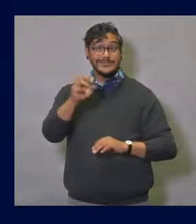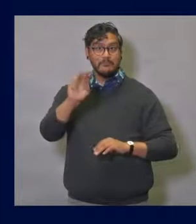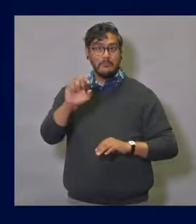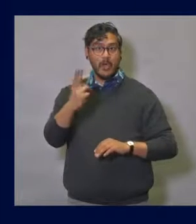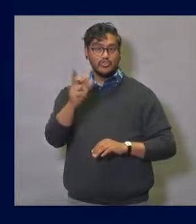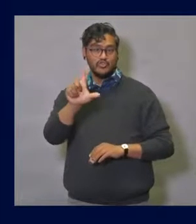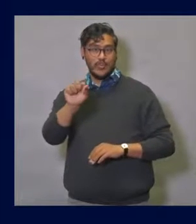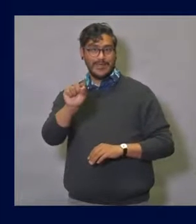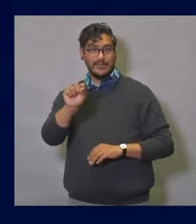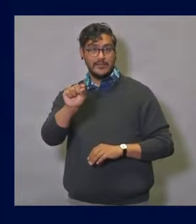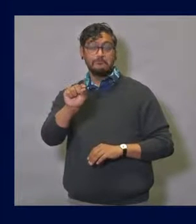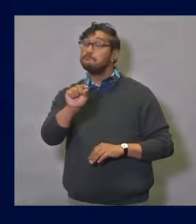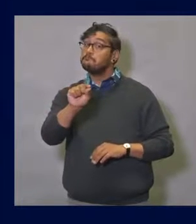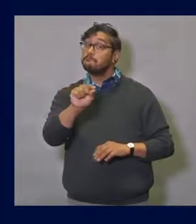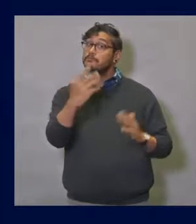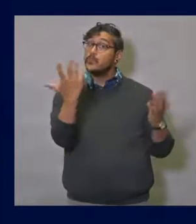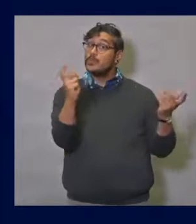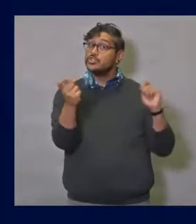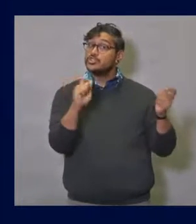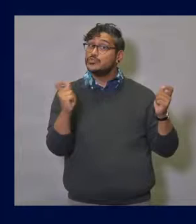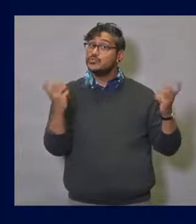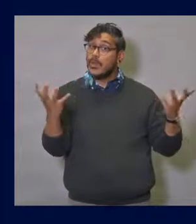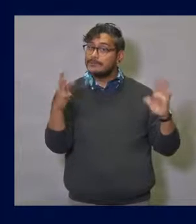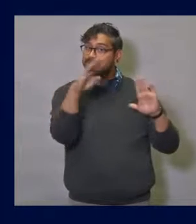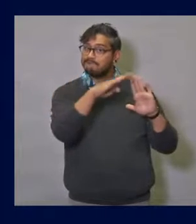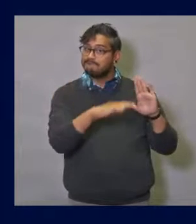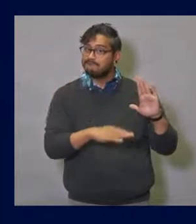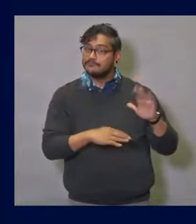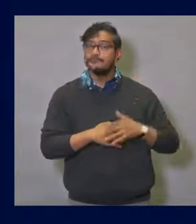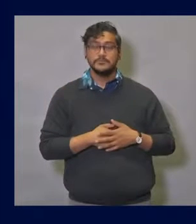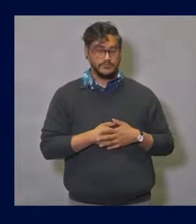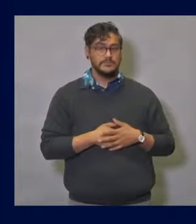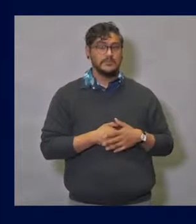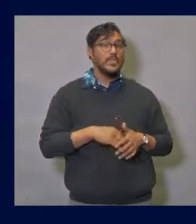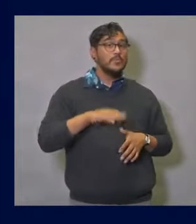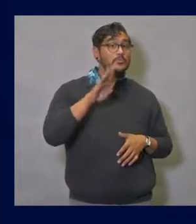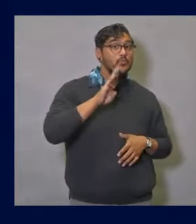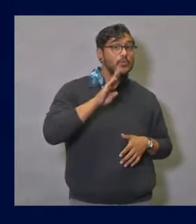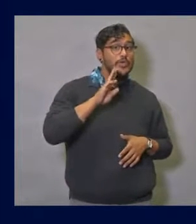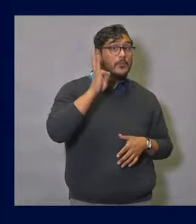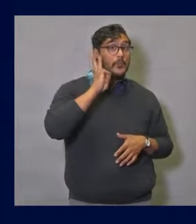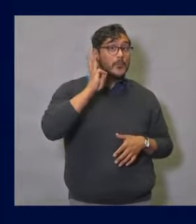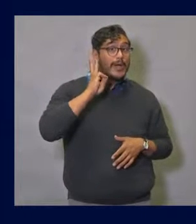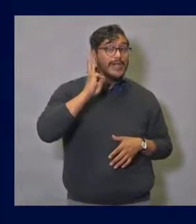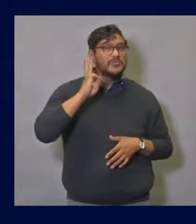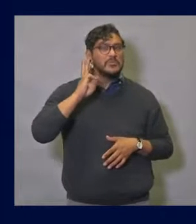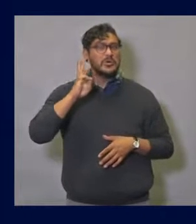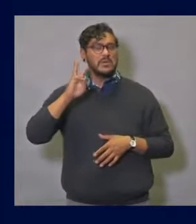MARCH 19 AND TOOK EFFECT ON